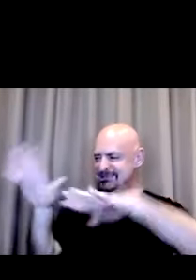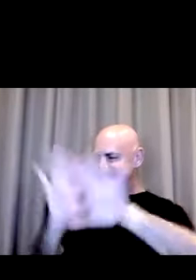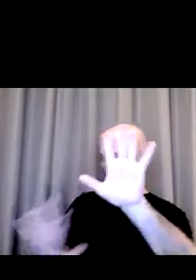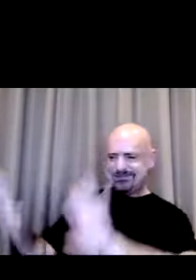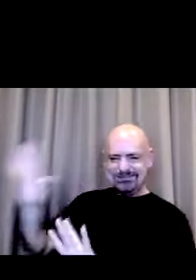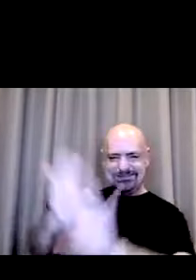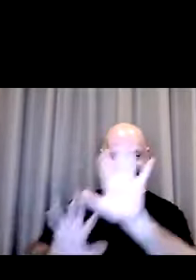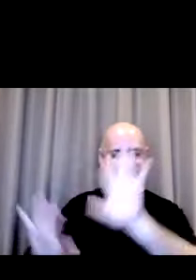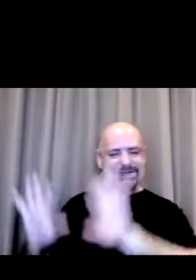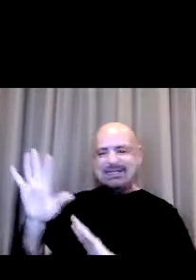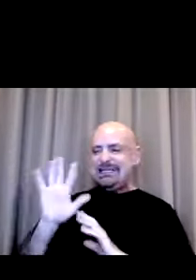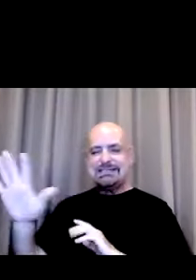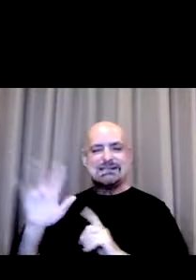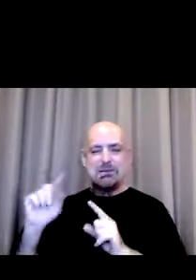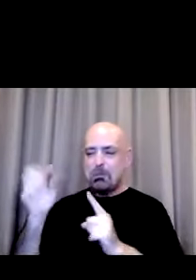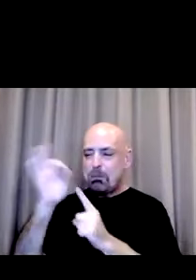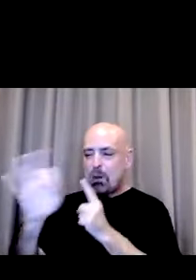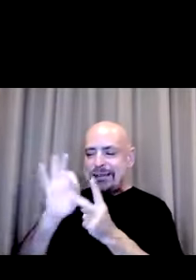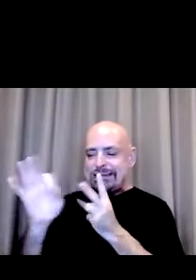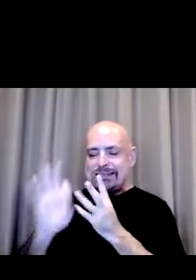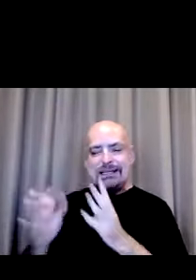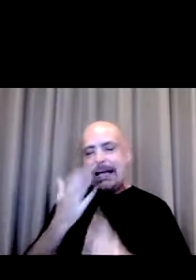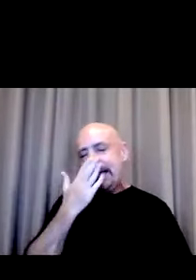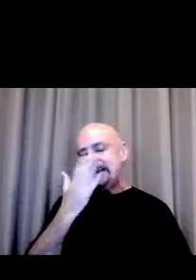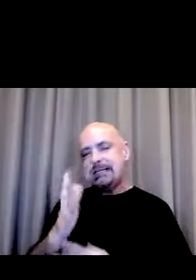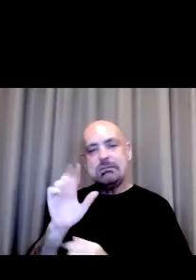The quintessentially English woman about the American